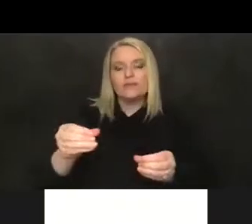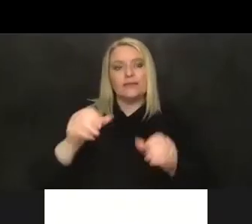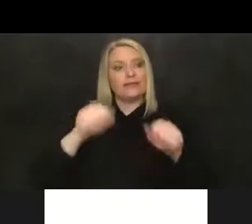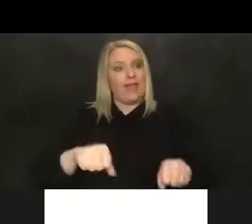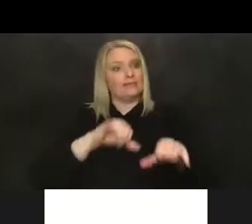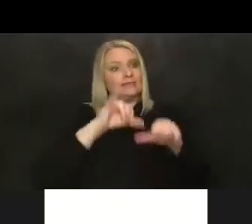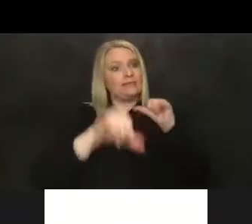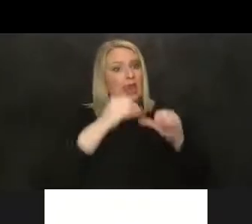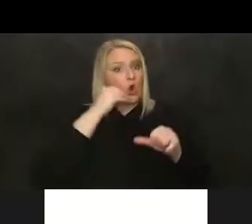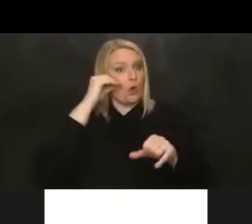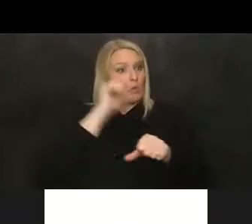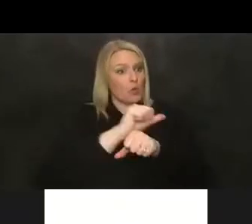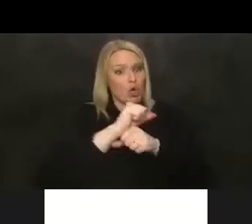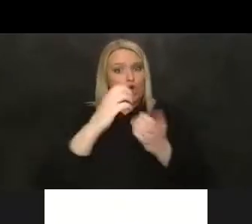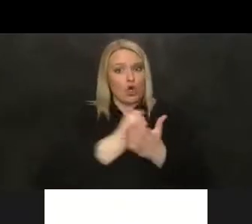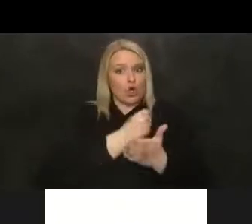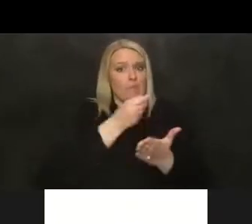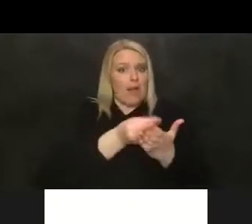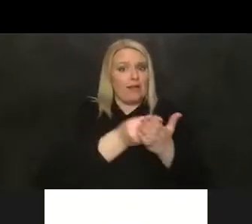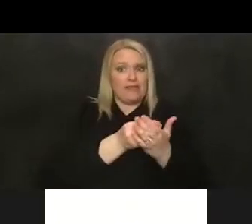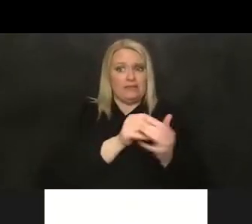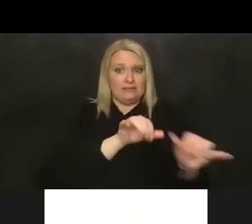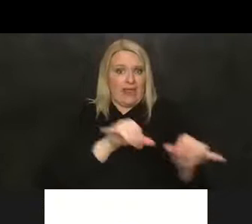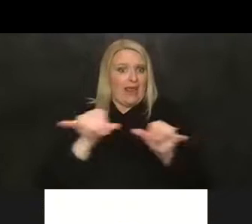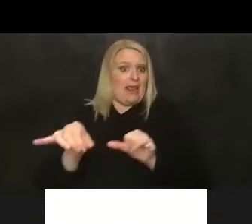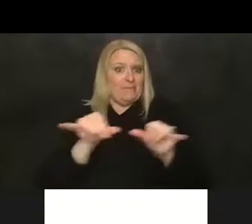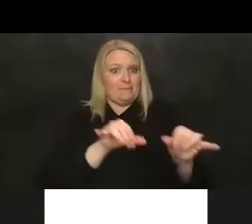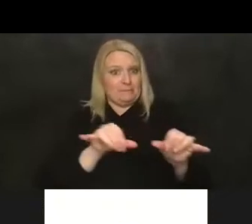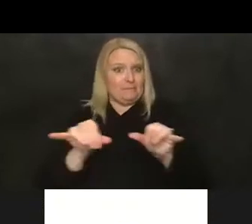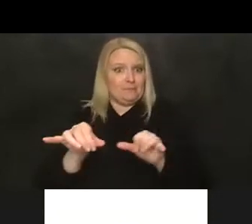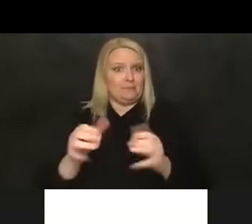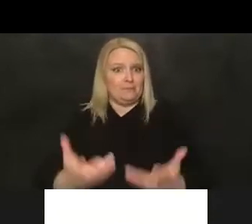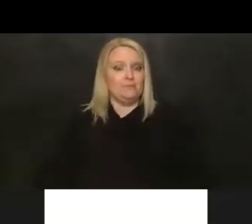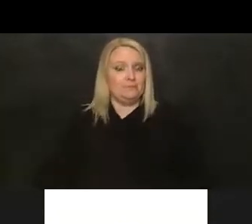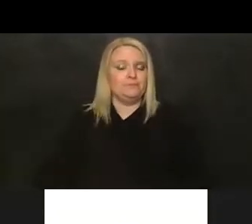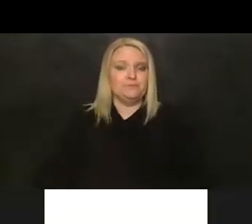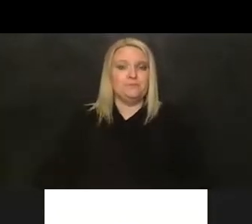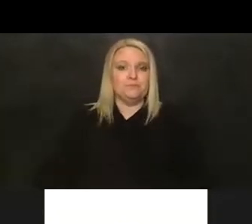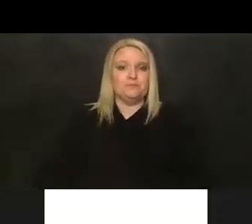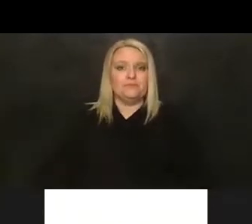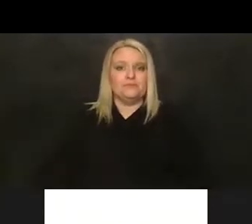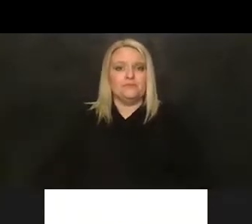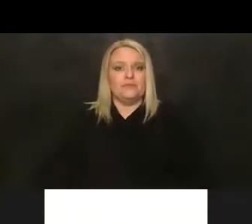and earn a living in ways that they weren't able to do before.